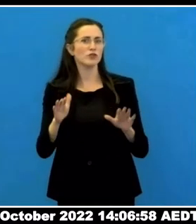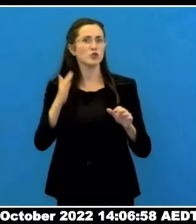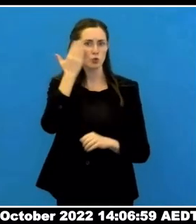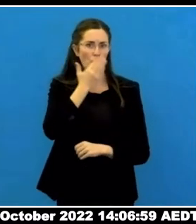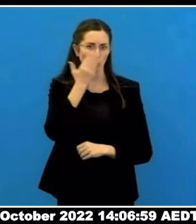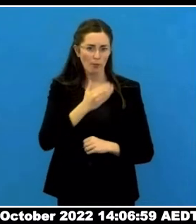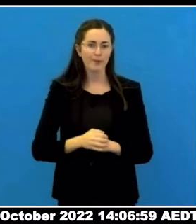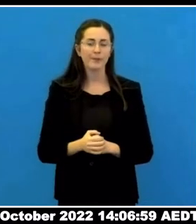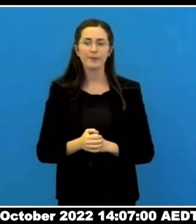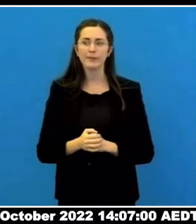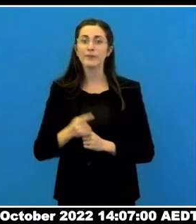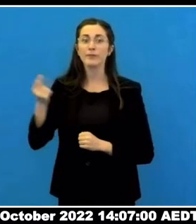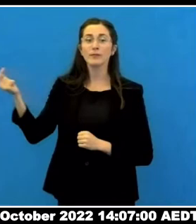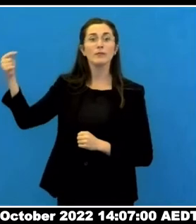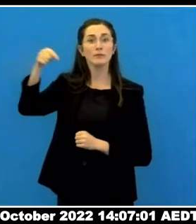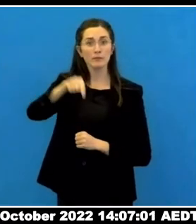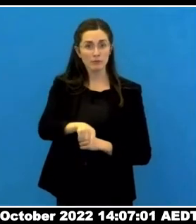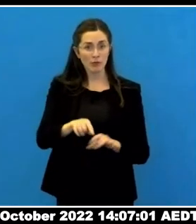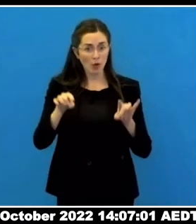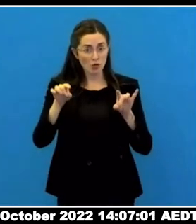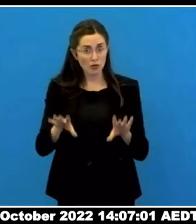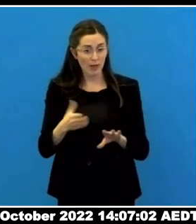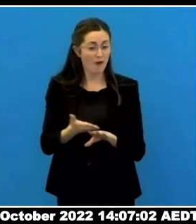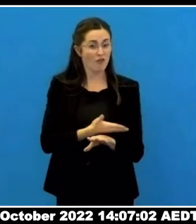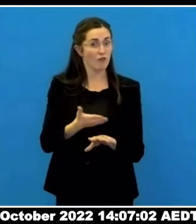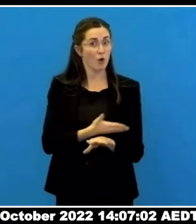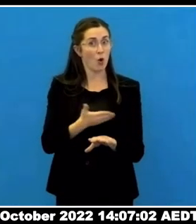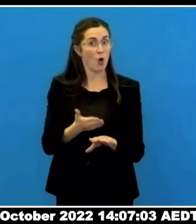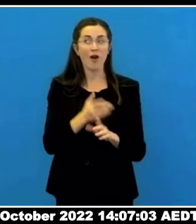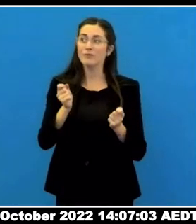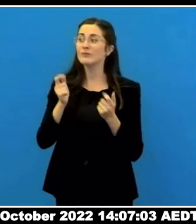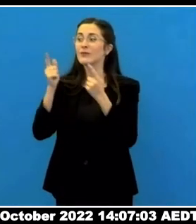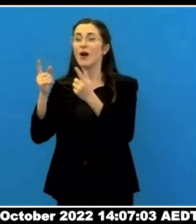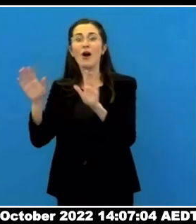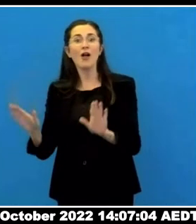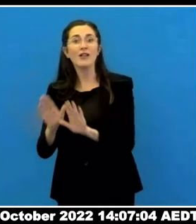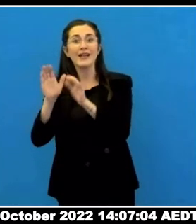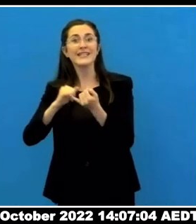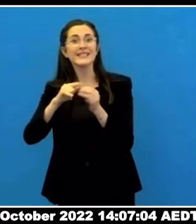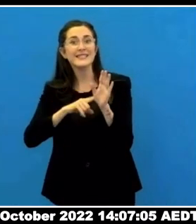Prior to coming to Australia, I had been on holiday to Syria and Iran.